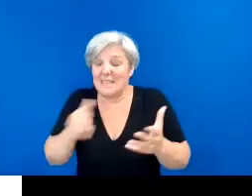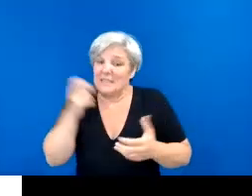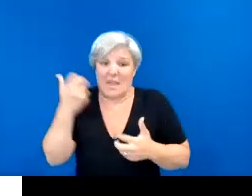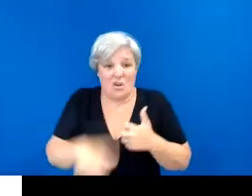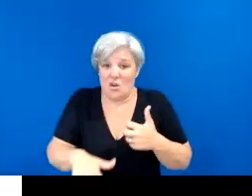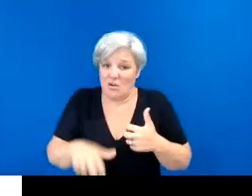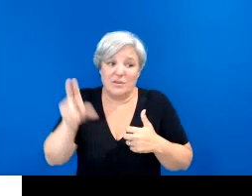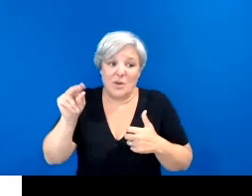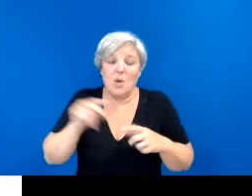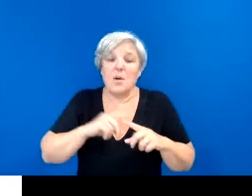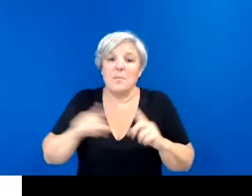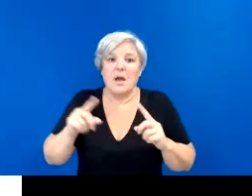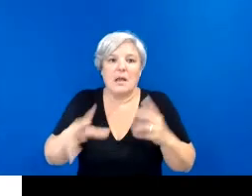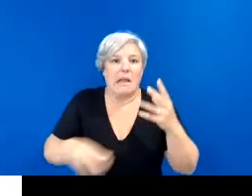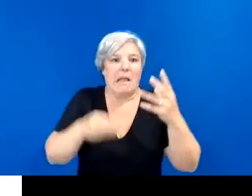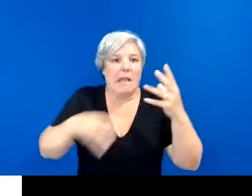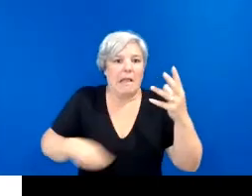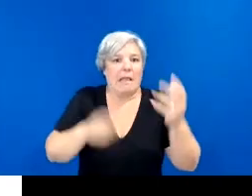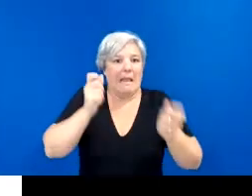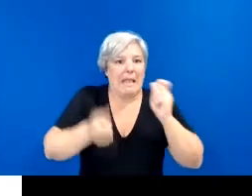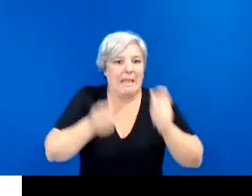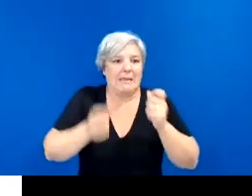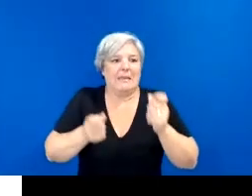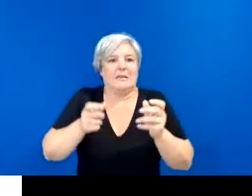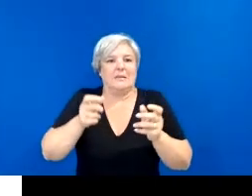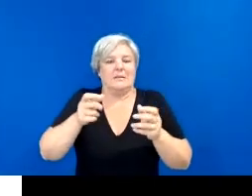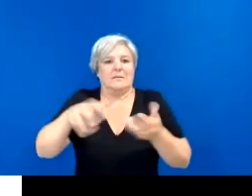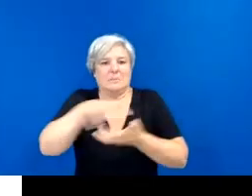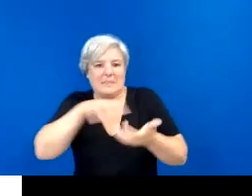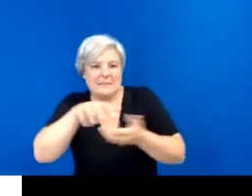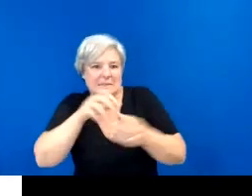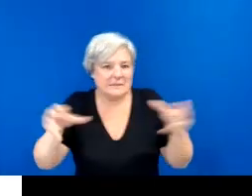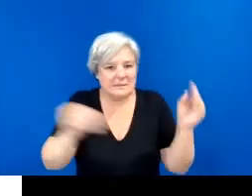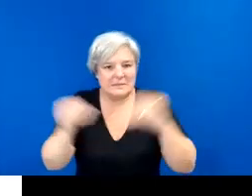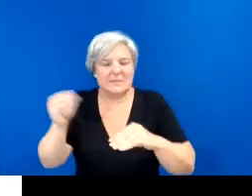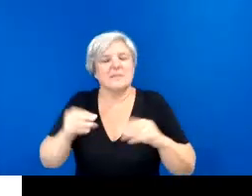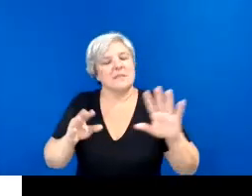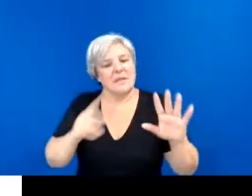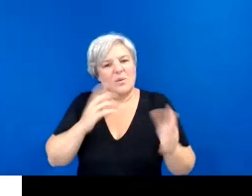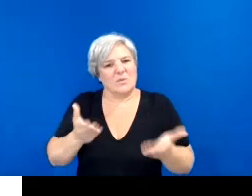But if you want to build edit remix, I would highly suggest